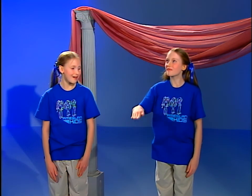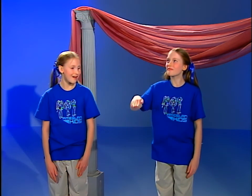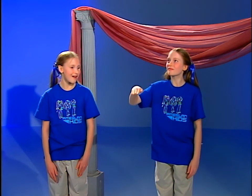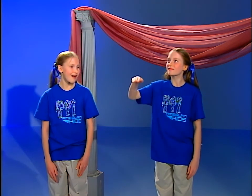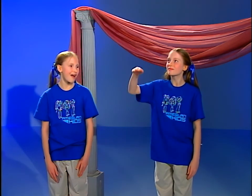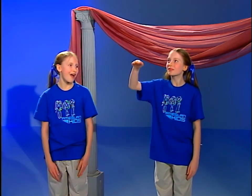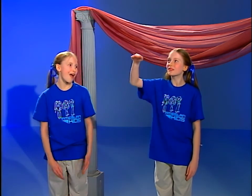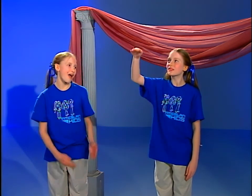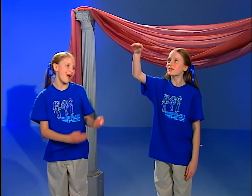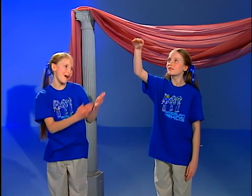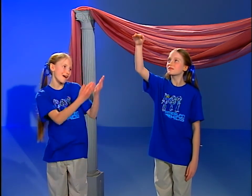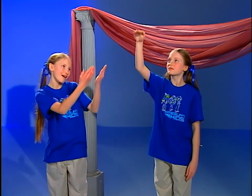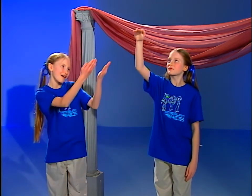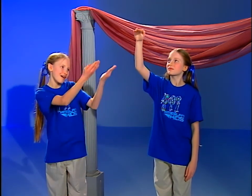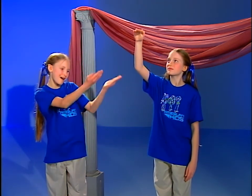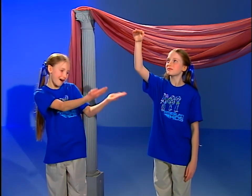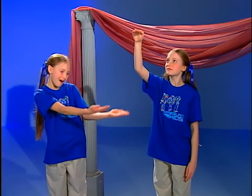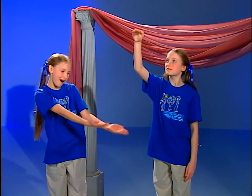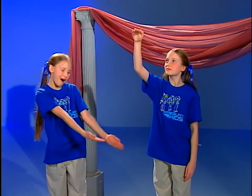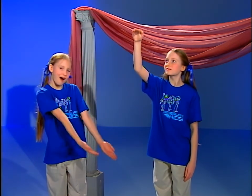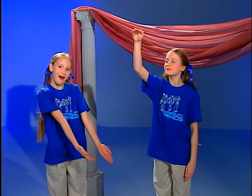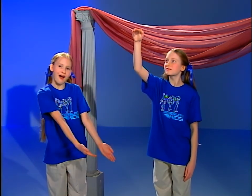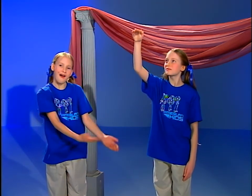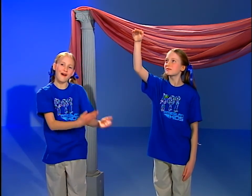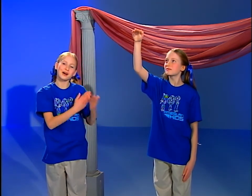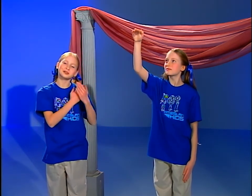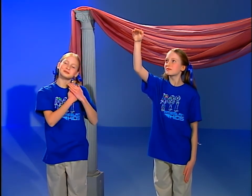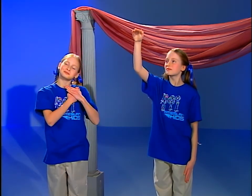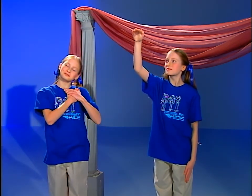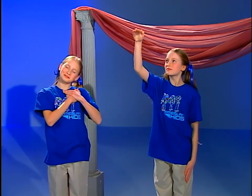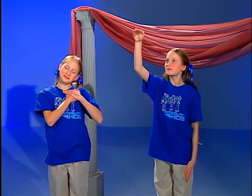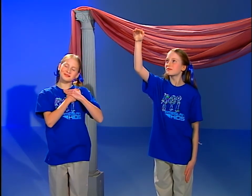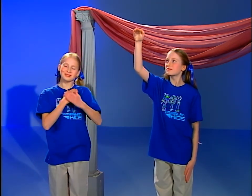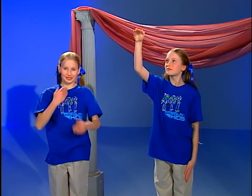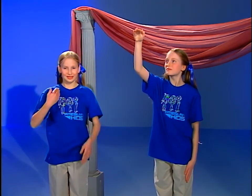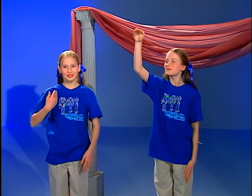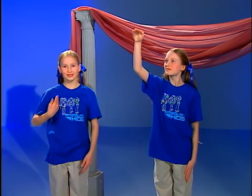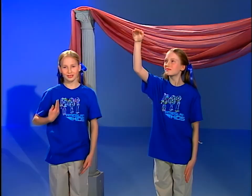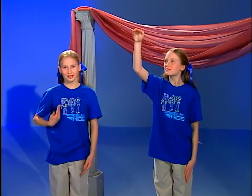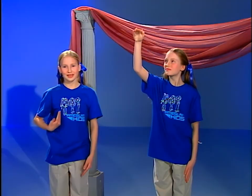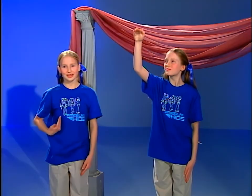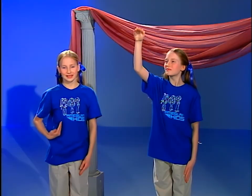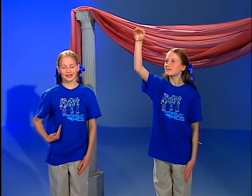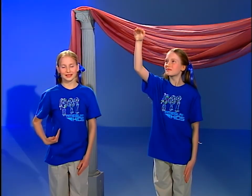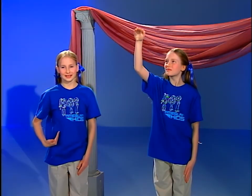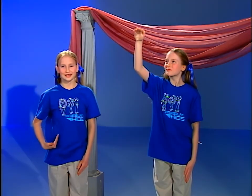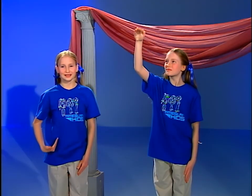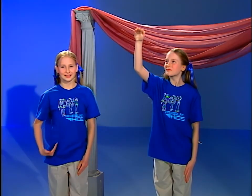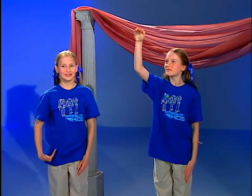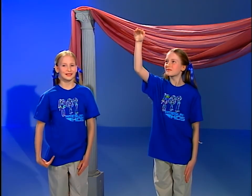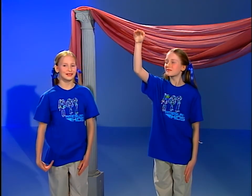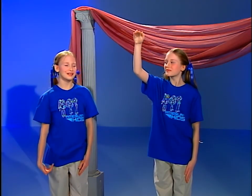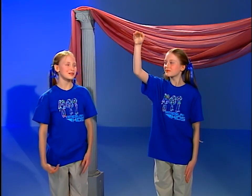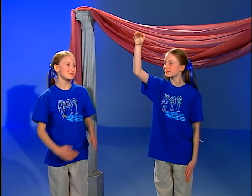THE KING OF ALL OF EGYPT. AS SOON AS THE PHARAOH SAW HER, HE WAS VERY IMPRESSED WITH SARAI'S BEAUTY,